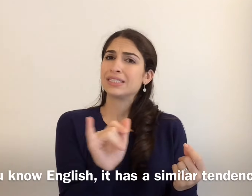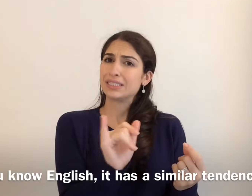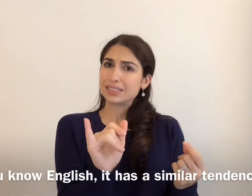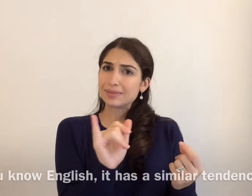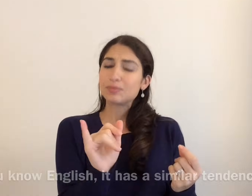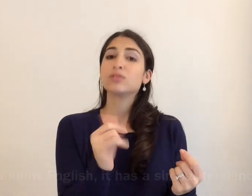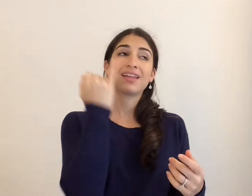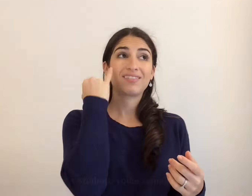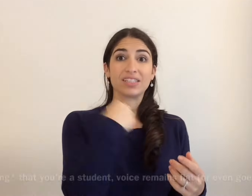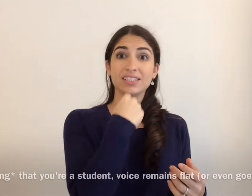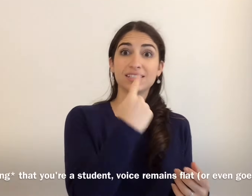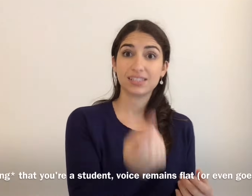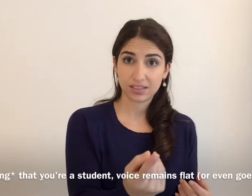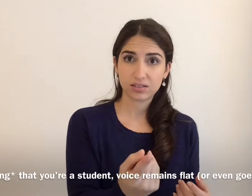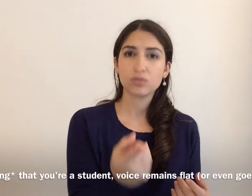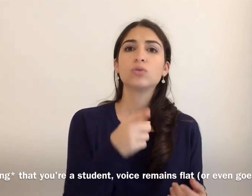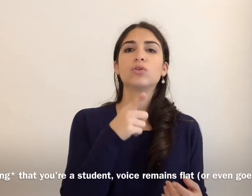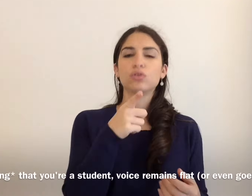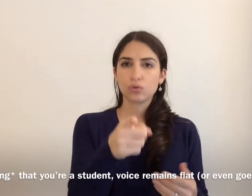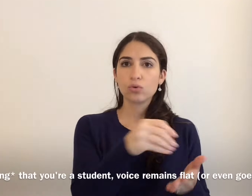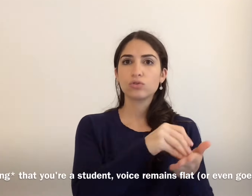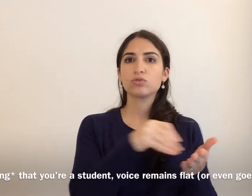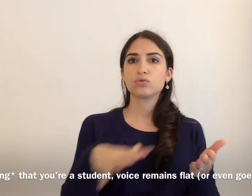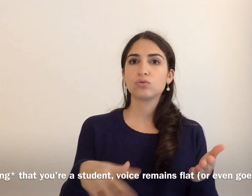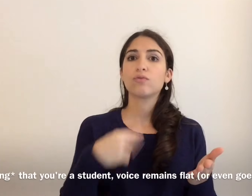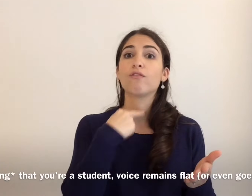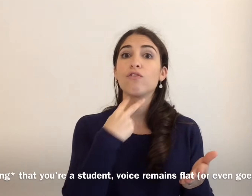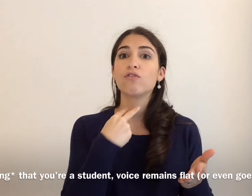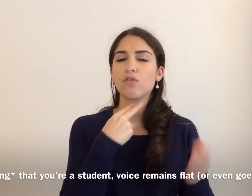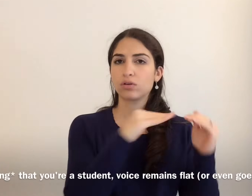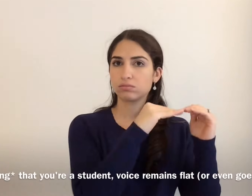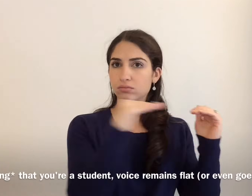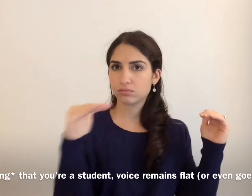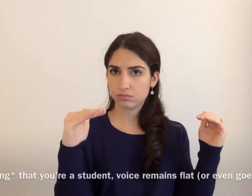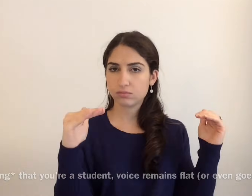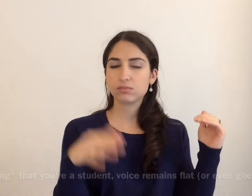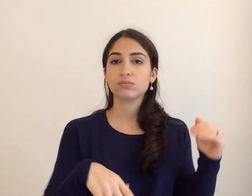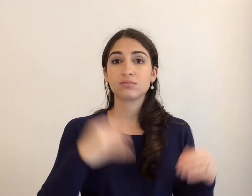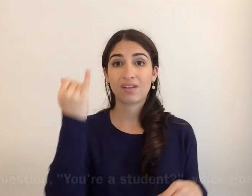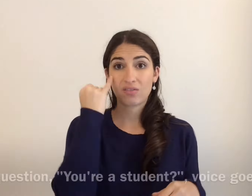has a similar tendency, where if I'm telling you: "you're a student", my voice is flat.